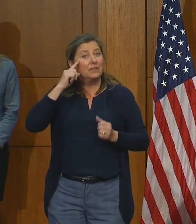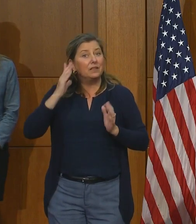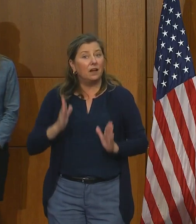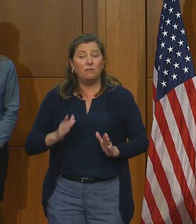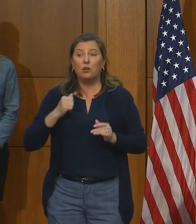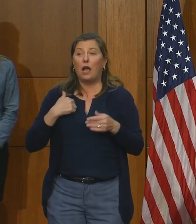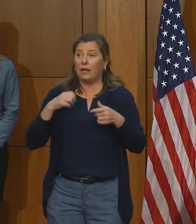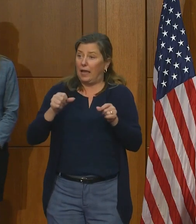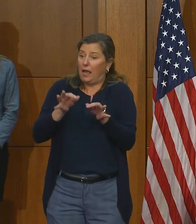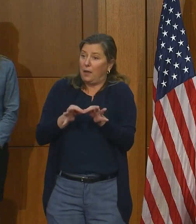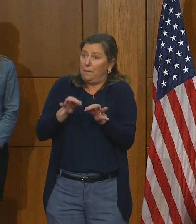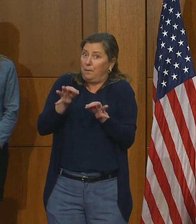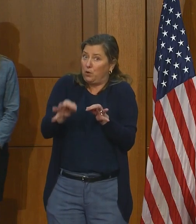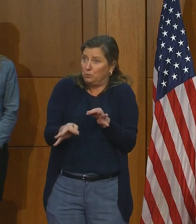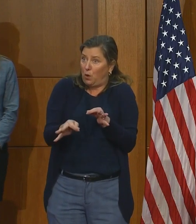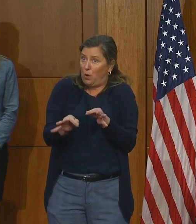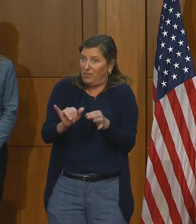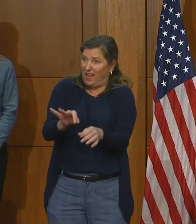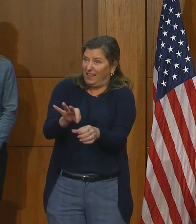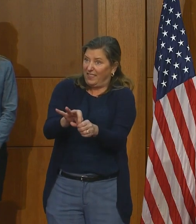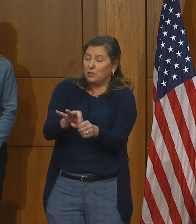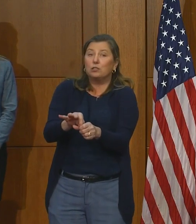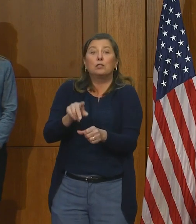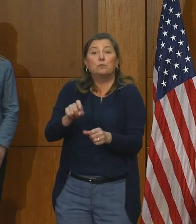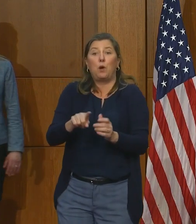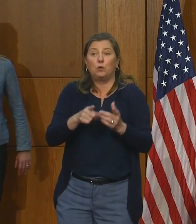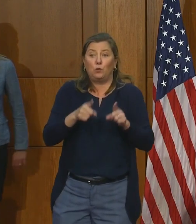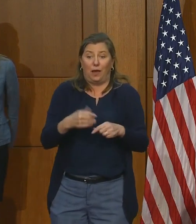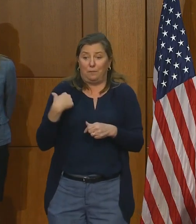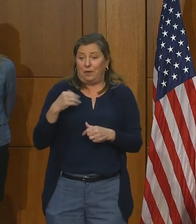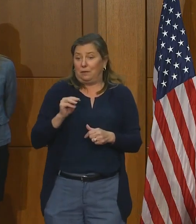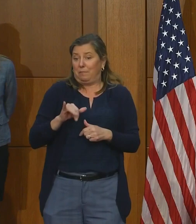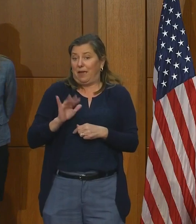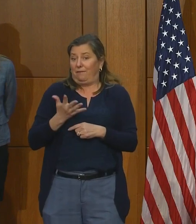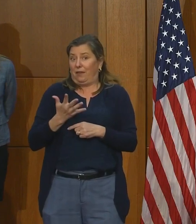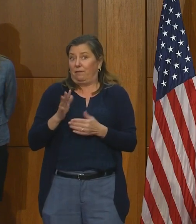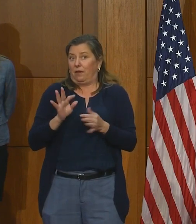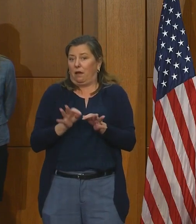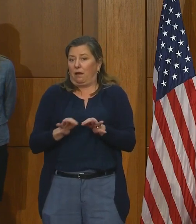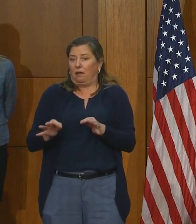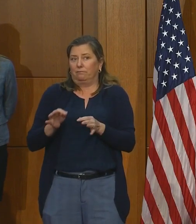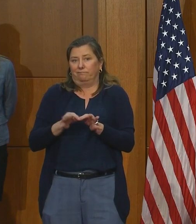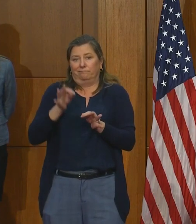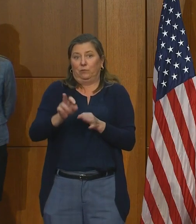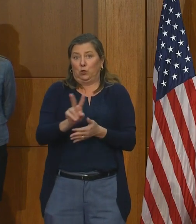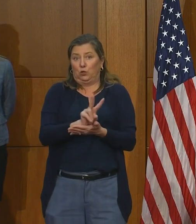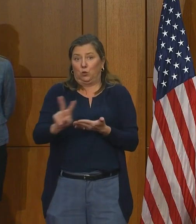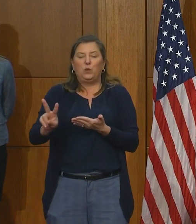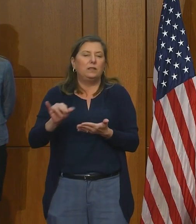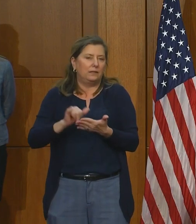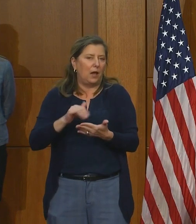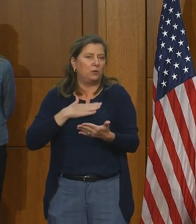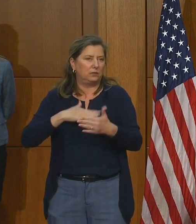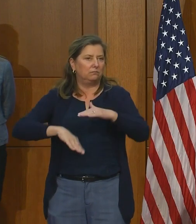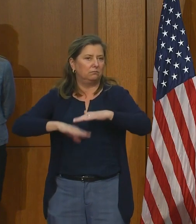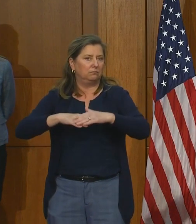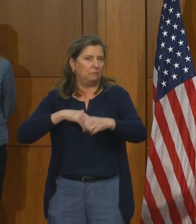ALSO THERE ARE. I HAVE. BEEN ABLE TO POSTPONE THAT A LACK